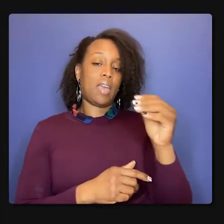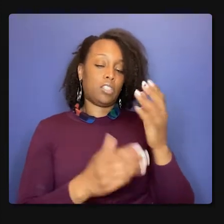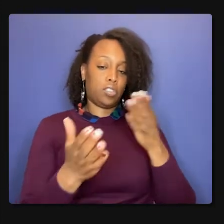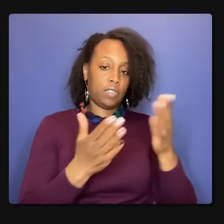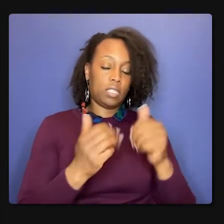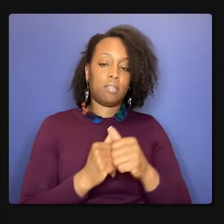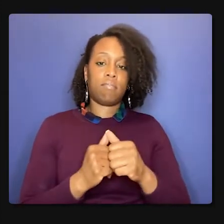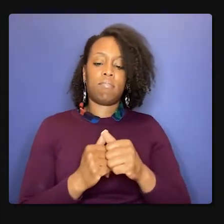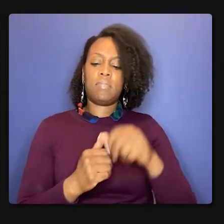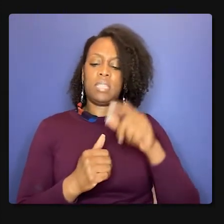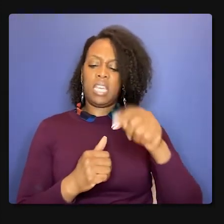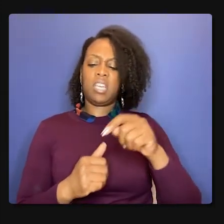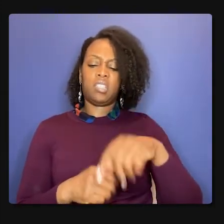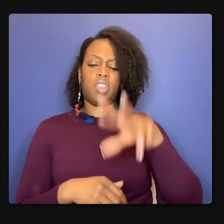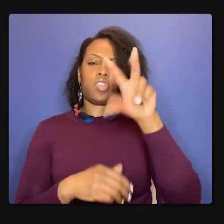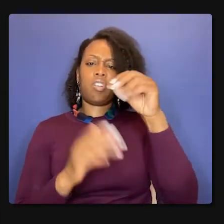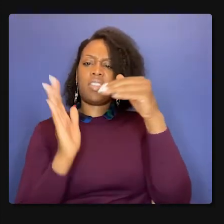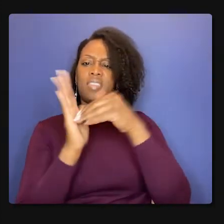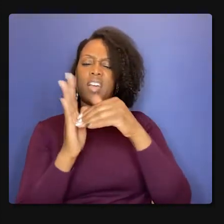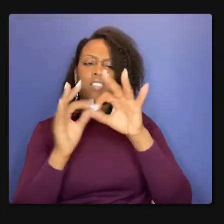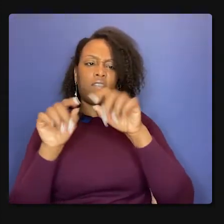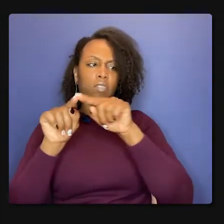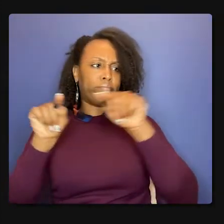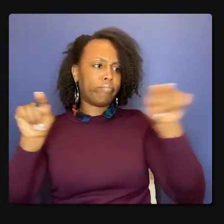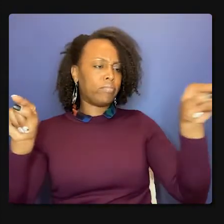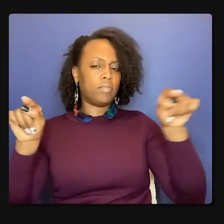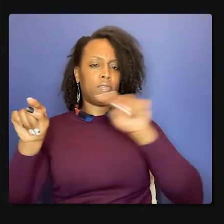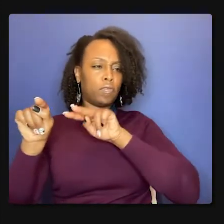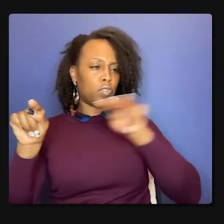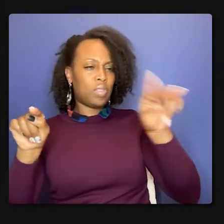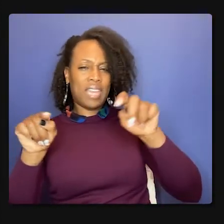Here's the 30,000-foot view of what the development cycle will look like.